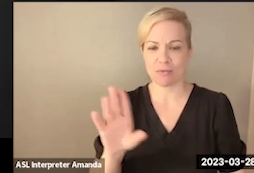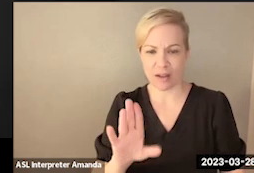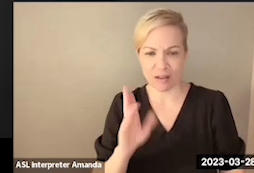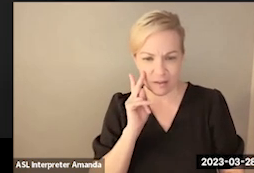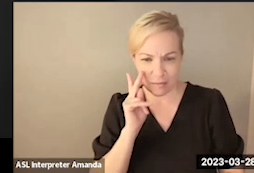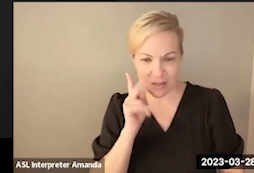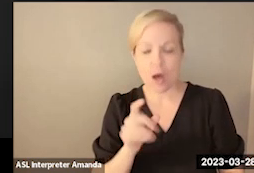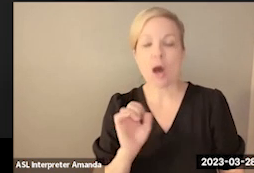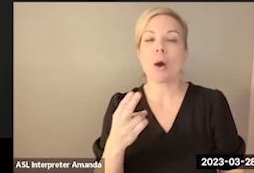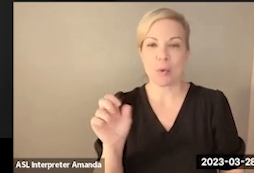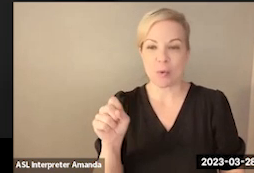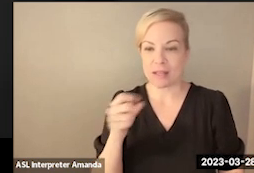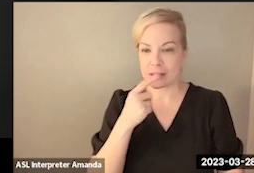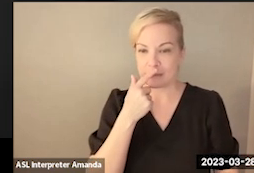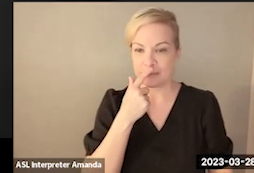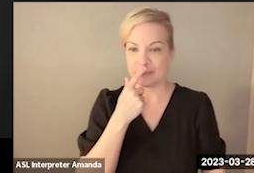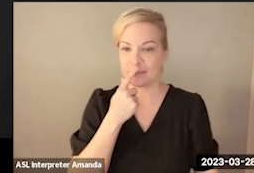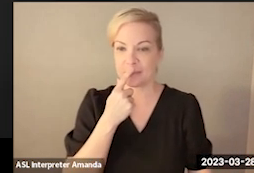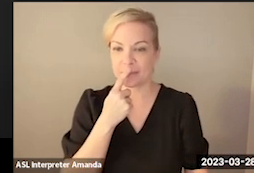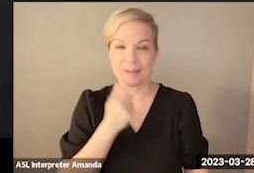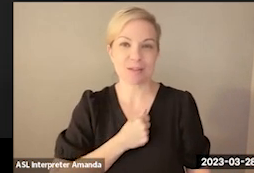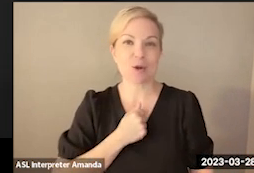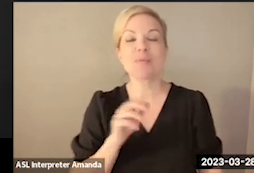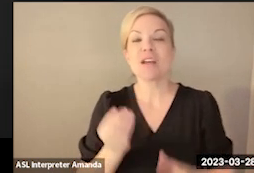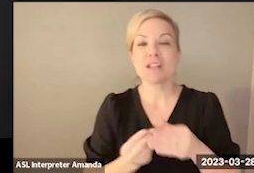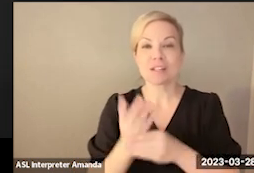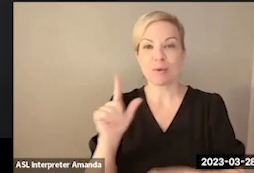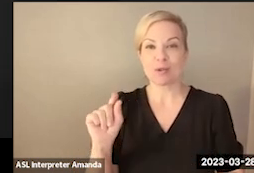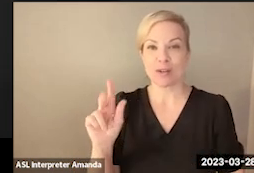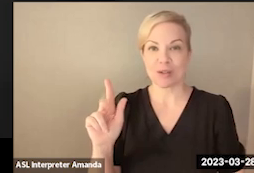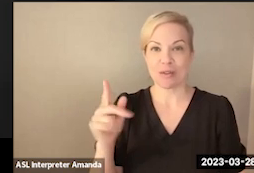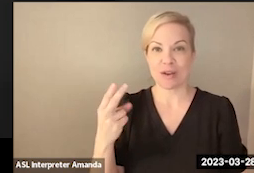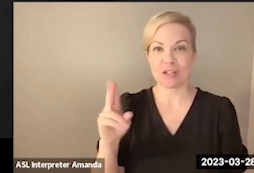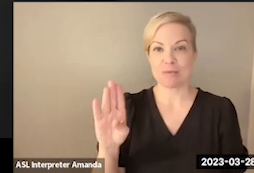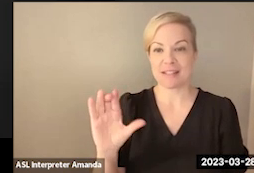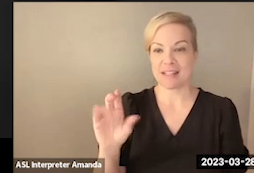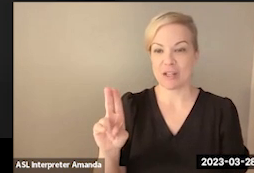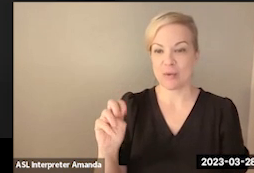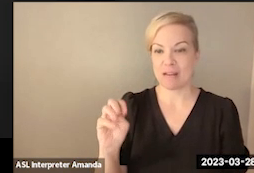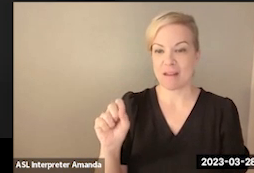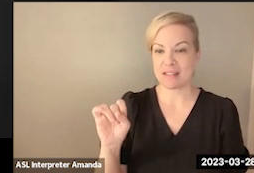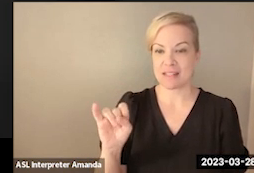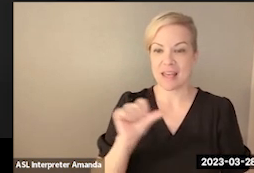Kimberly: Yes. Kimberly: sorry Spring, 2023 hpc you an Msi Science Policy college tour.